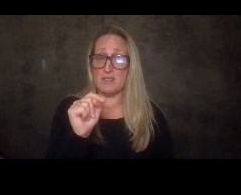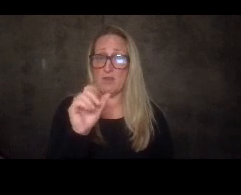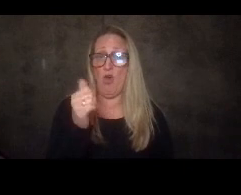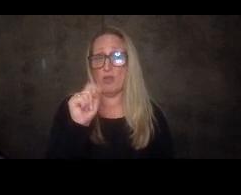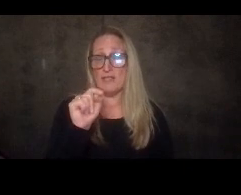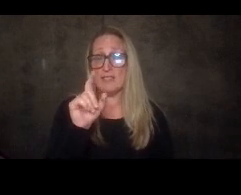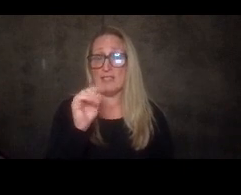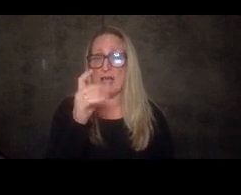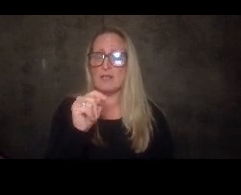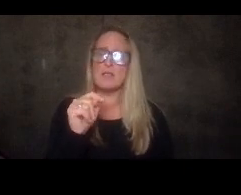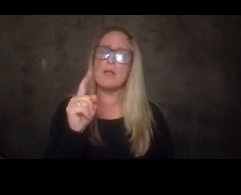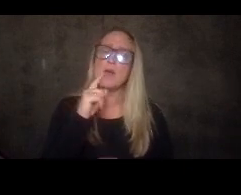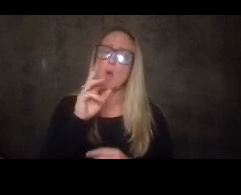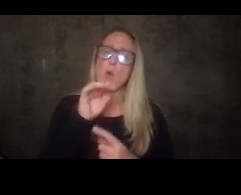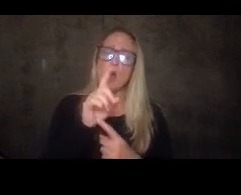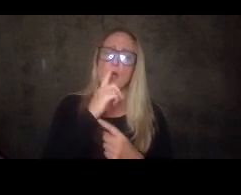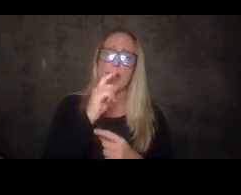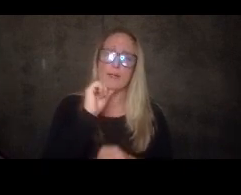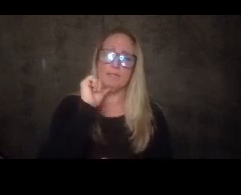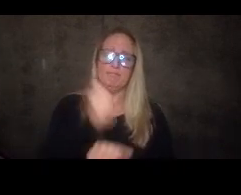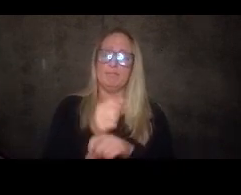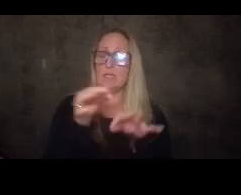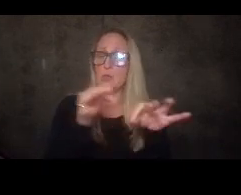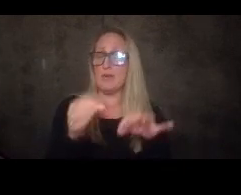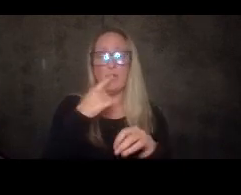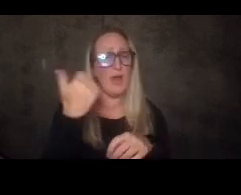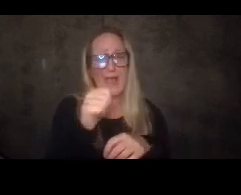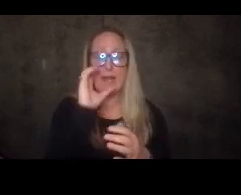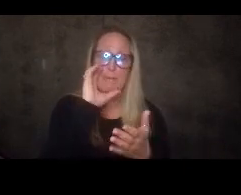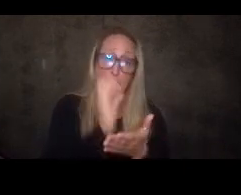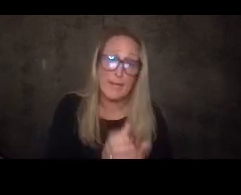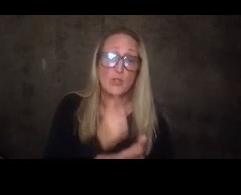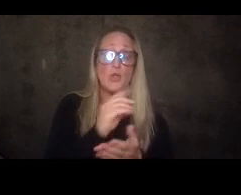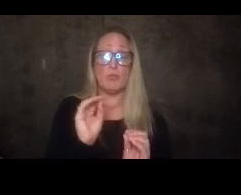to generate a description for any pictures that you insert into the document.